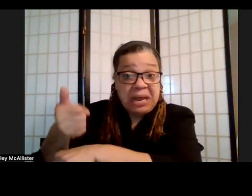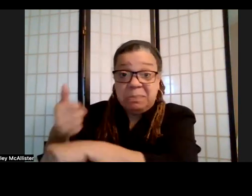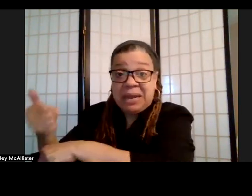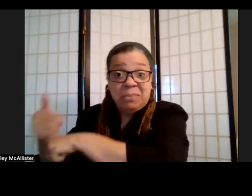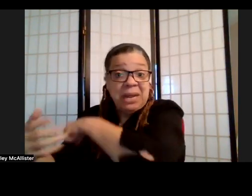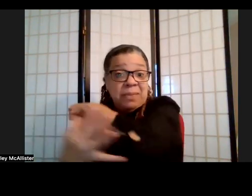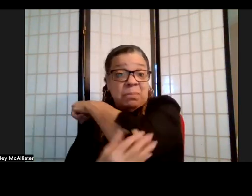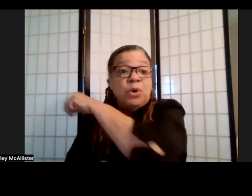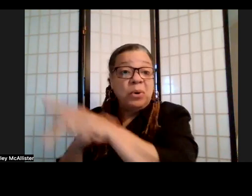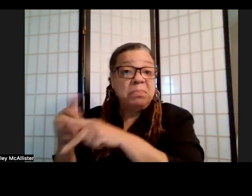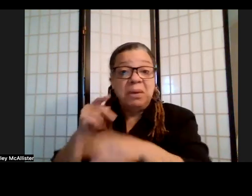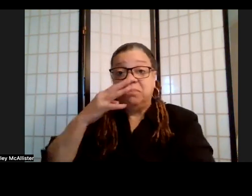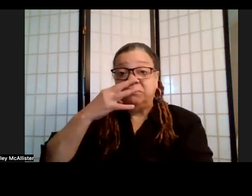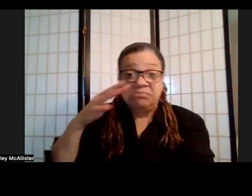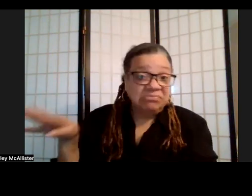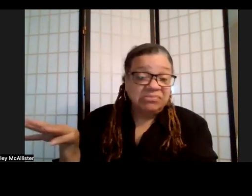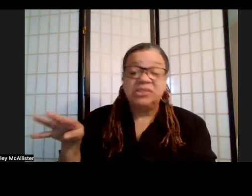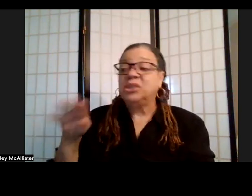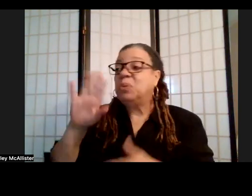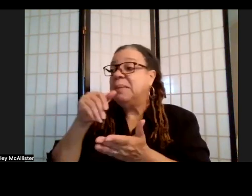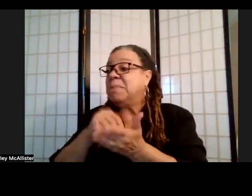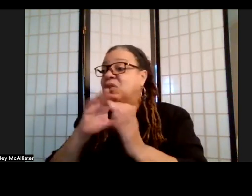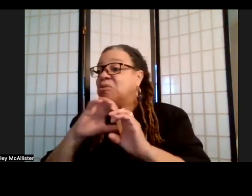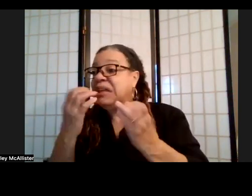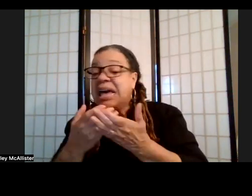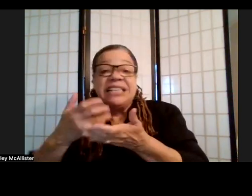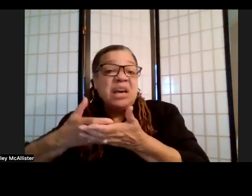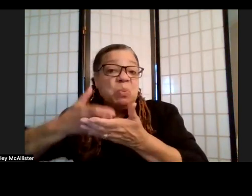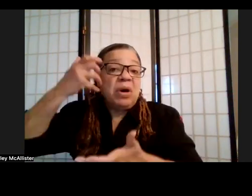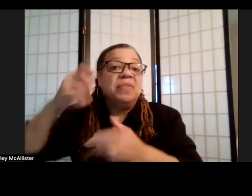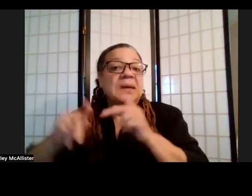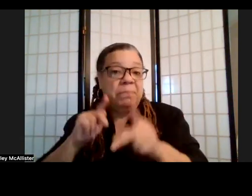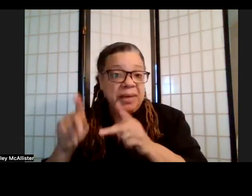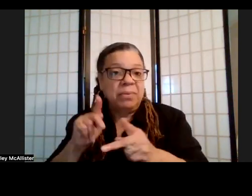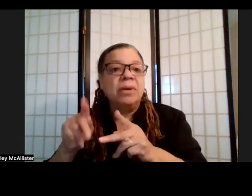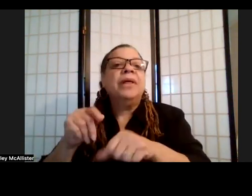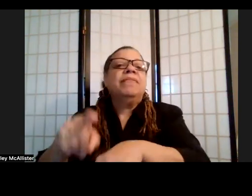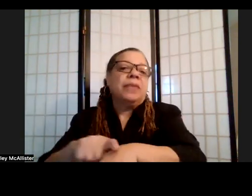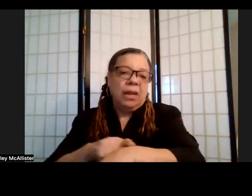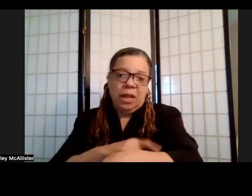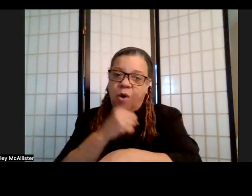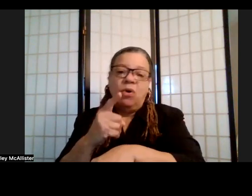dismissing the ways in which middle class and the wealthy people contribute to antibiotic resistance, the longer it will take to address the problem.